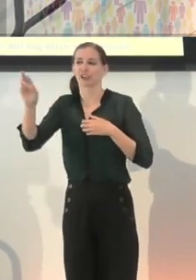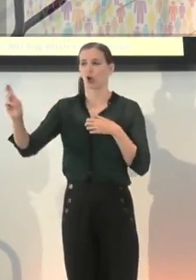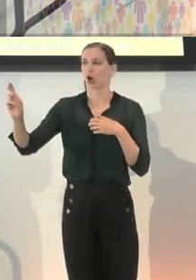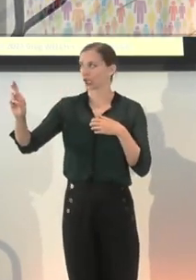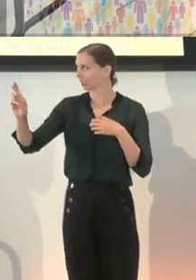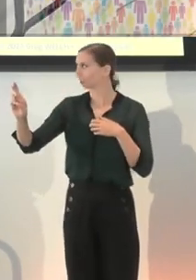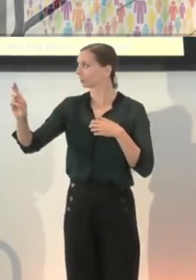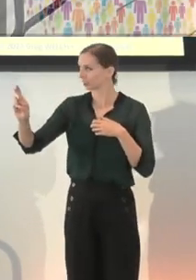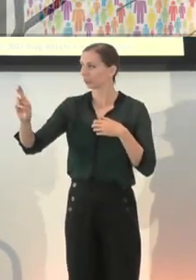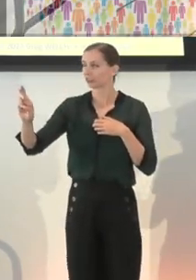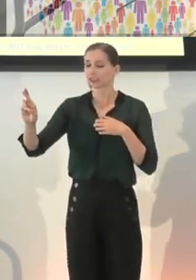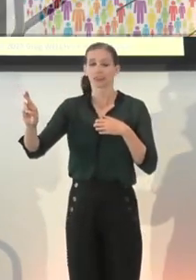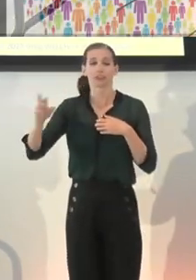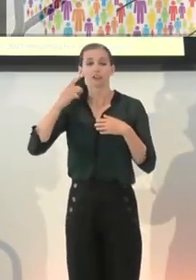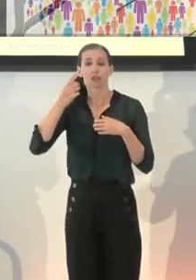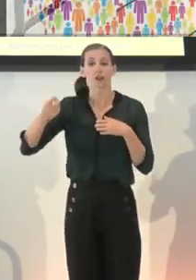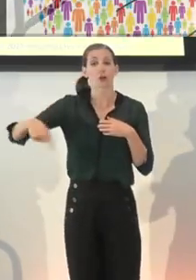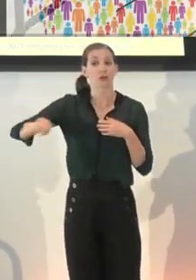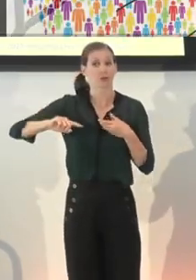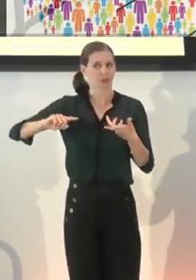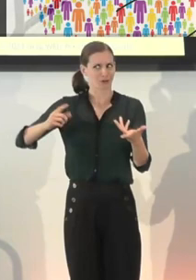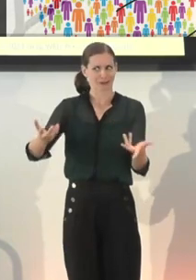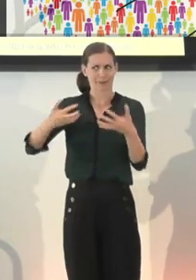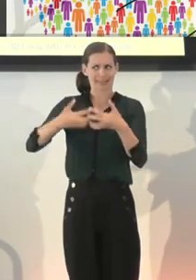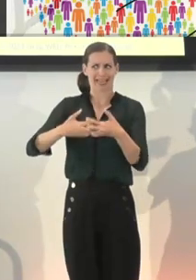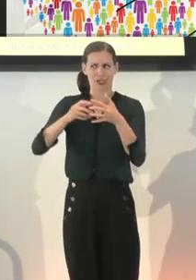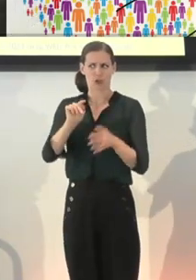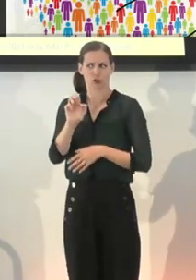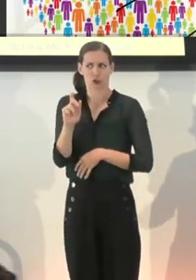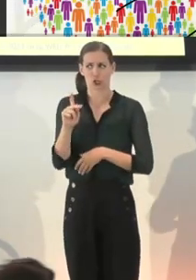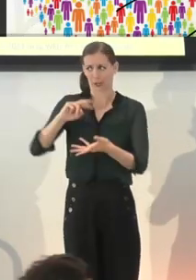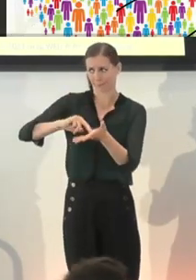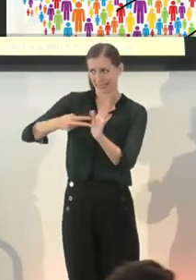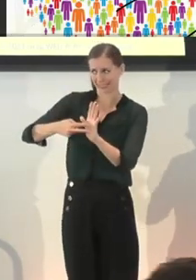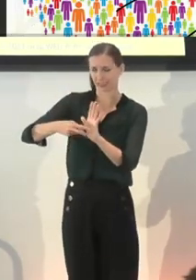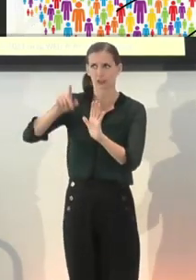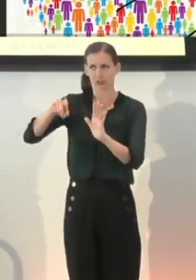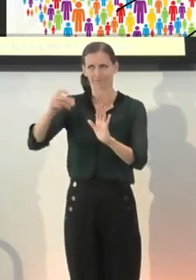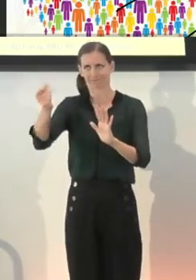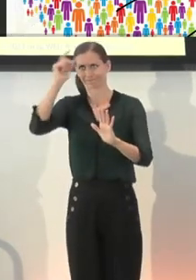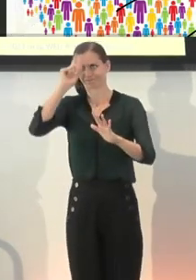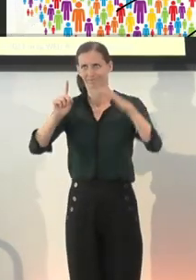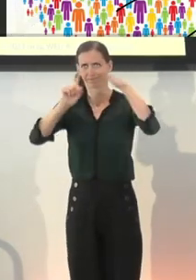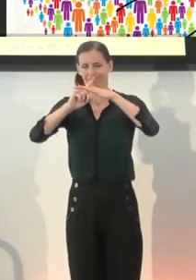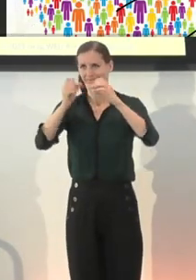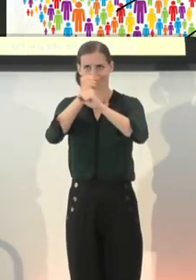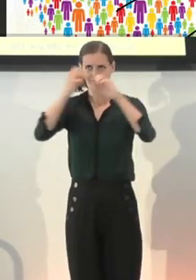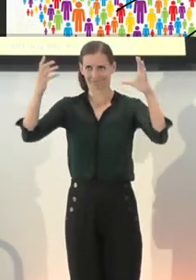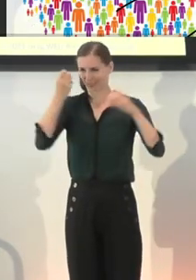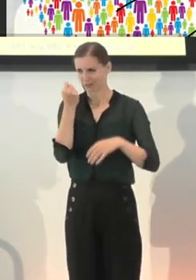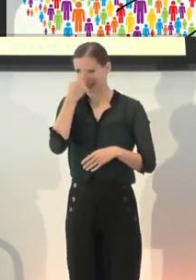For those of you that know what mechanical Turk is, that should instantly give you a sense. Let